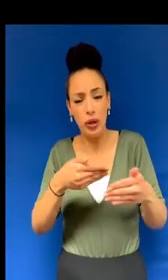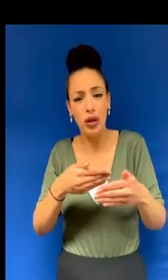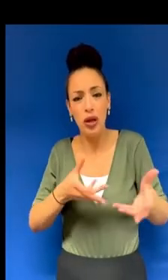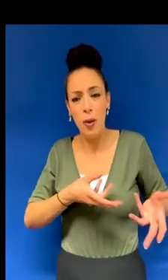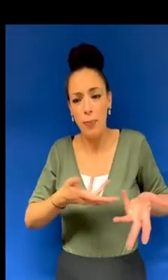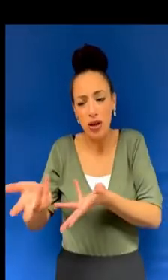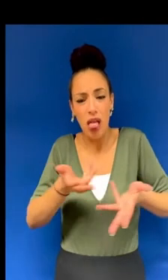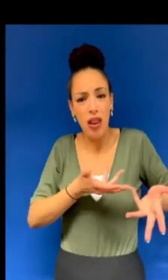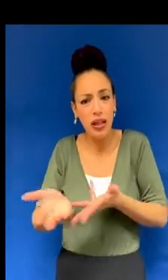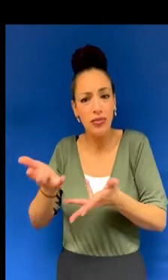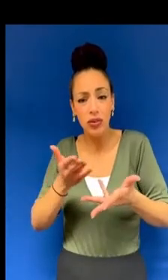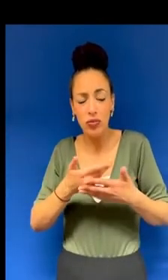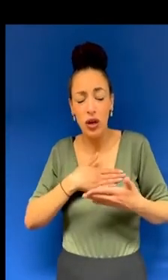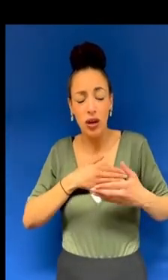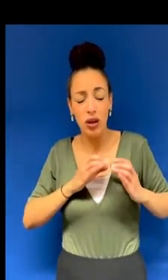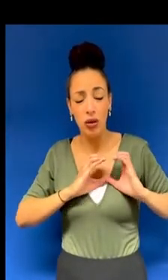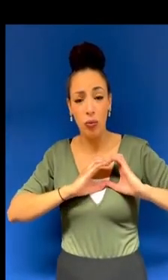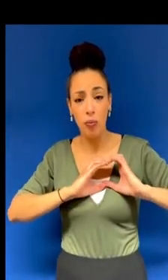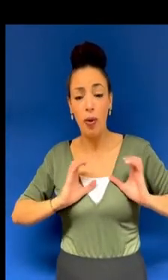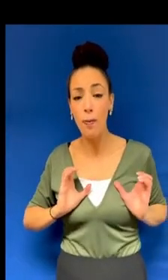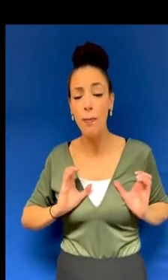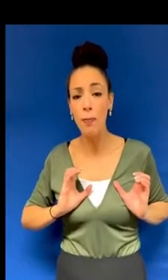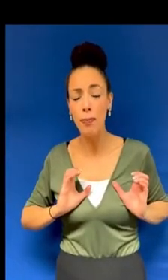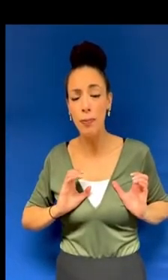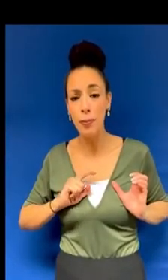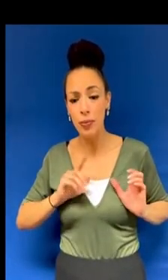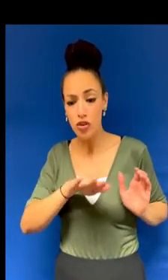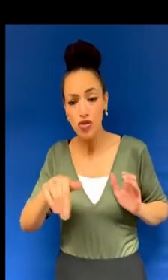hit rock bottom in terms of finance. We've got families that are struggling during the pandemic,